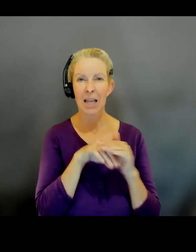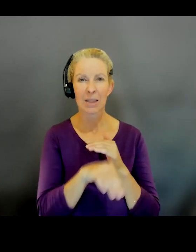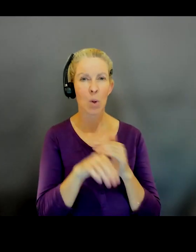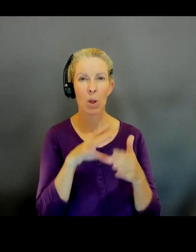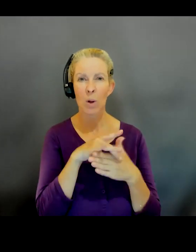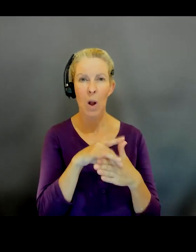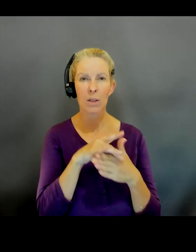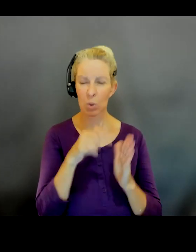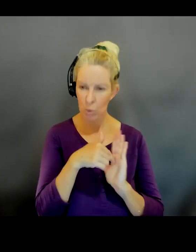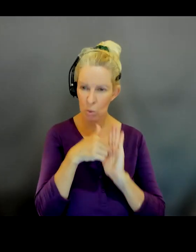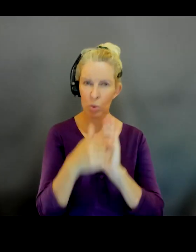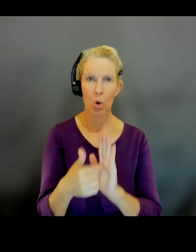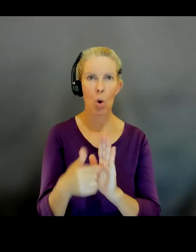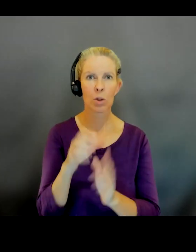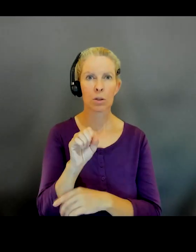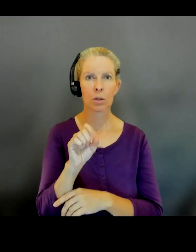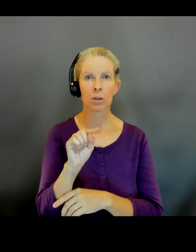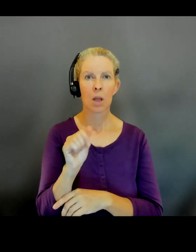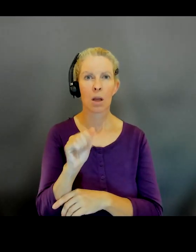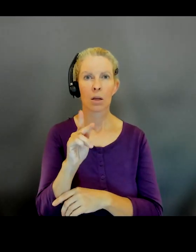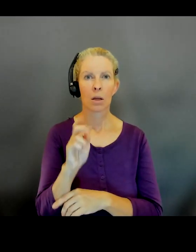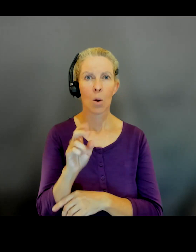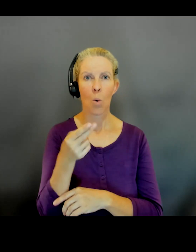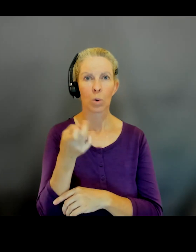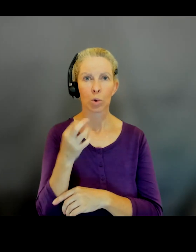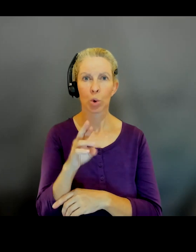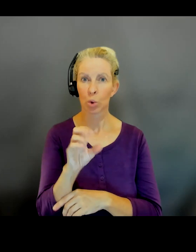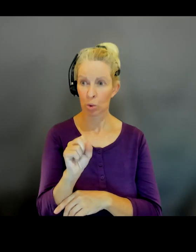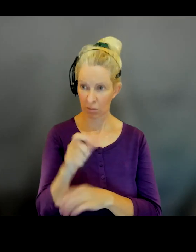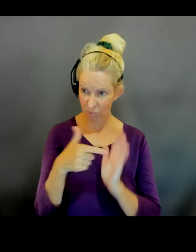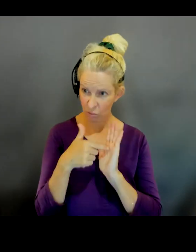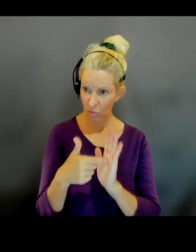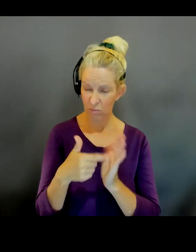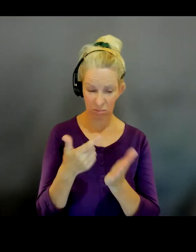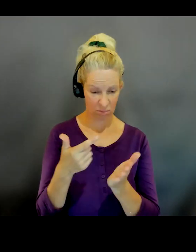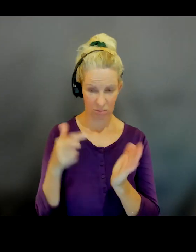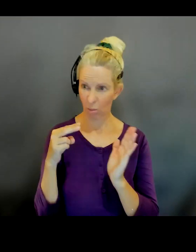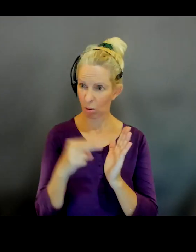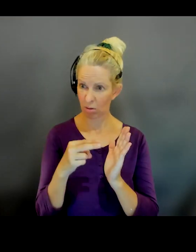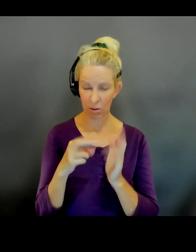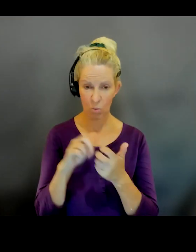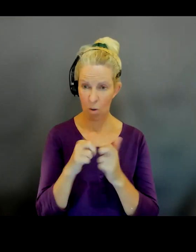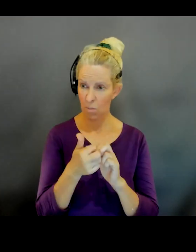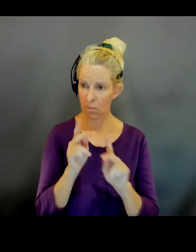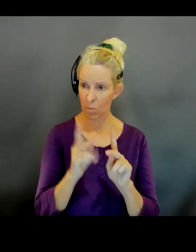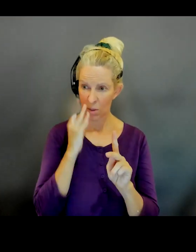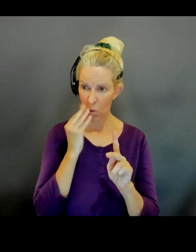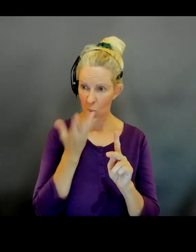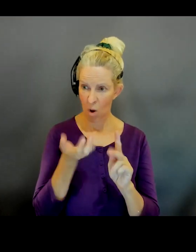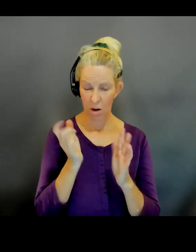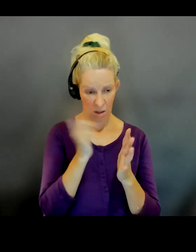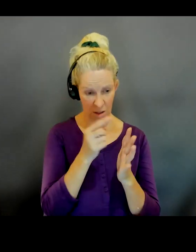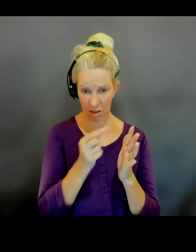to let them see that the problems that people have. I have found that even allowing leadership